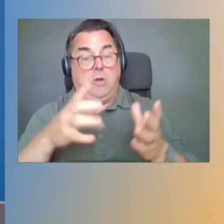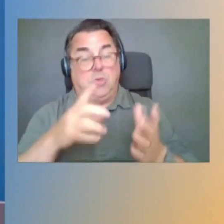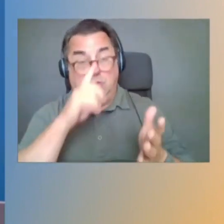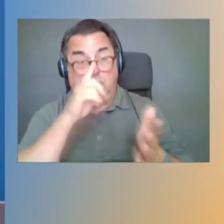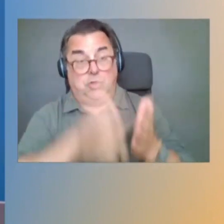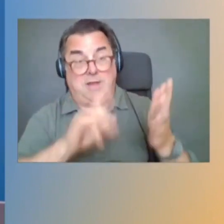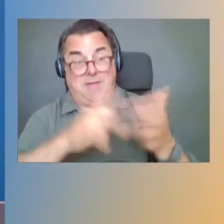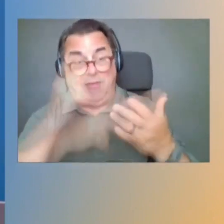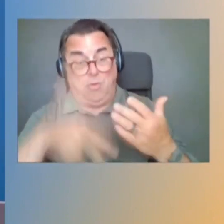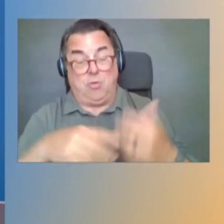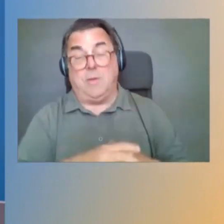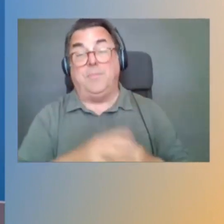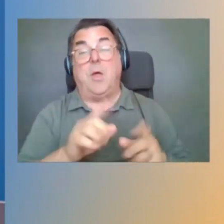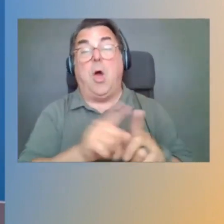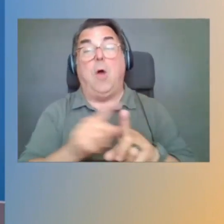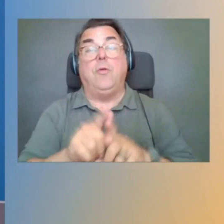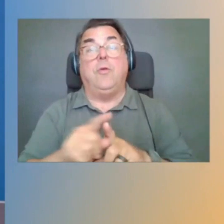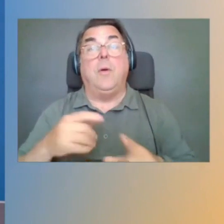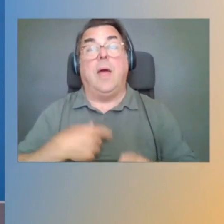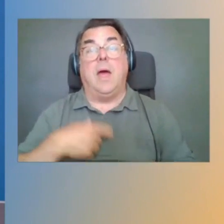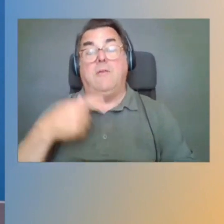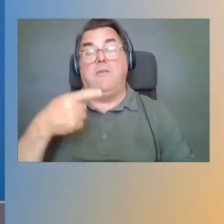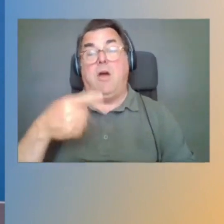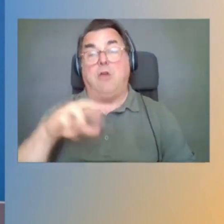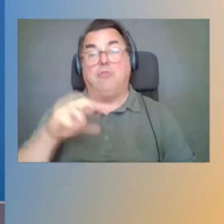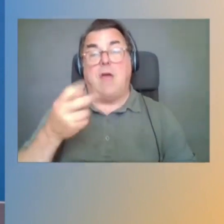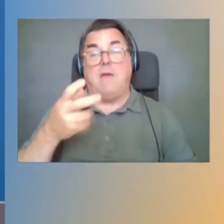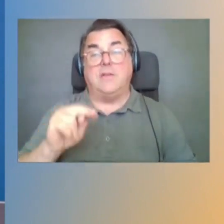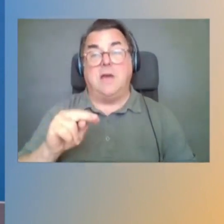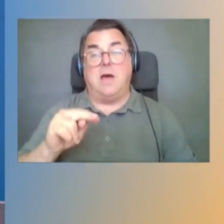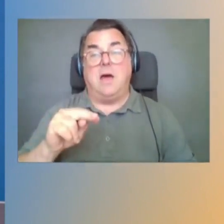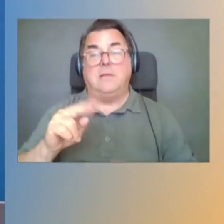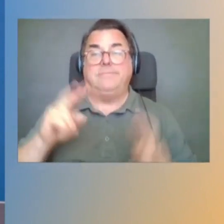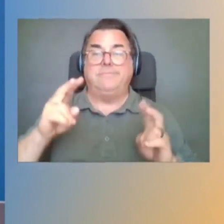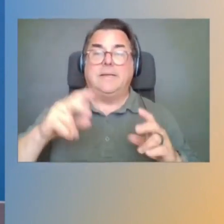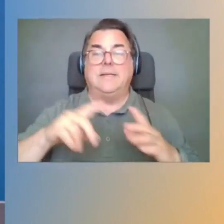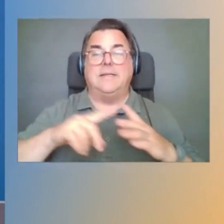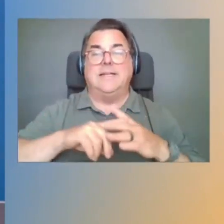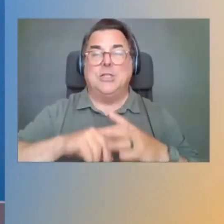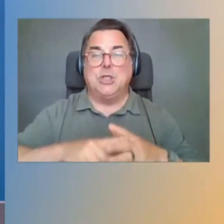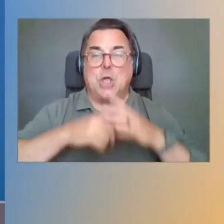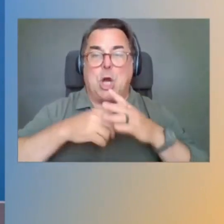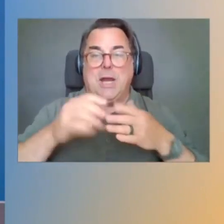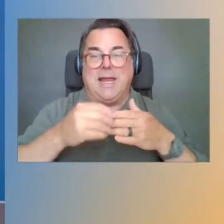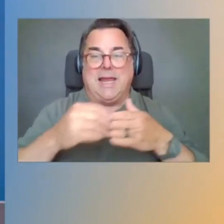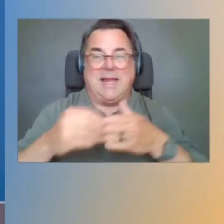We also have a Graviton getting started guide that's very technically in-depth guidance